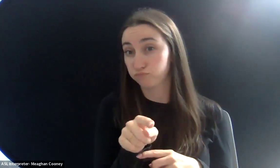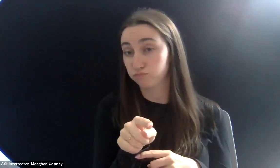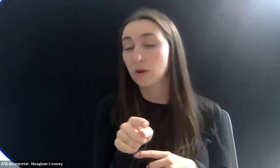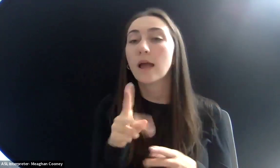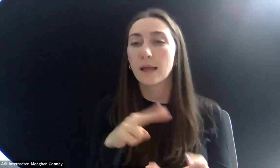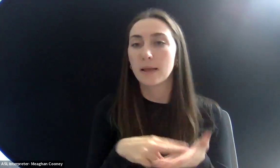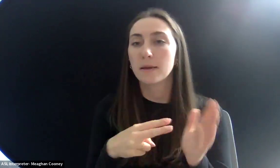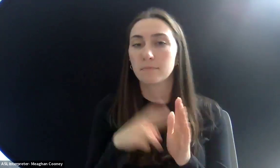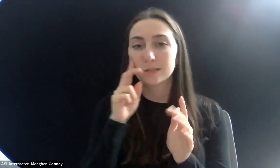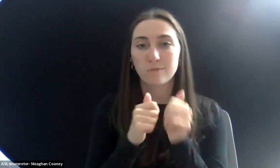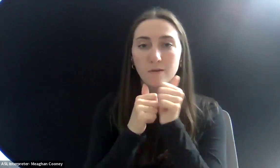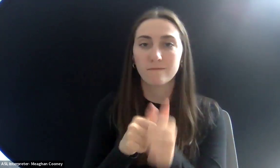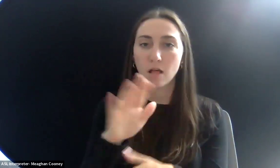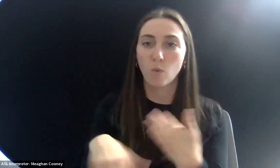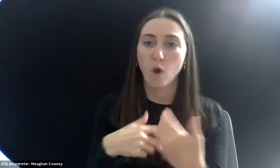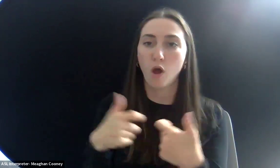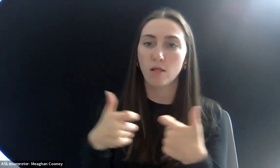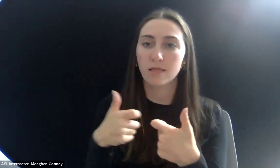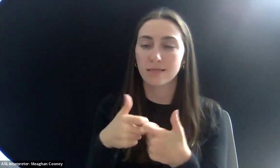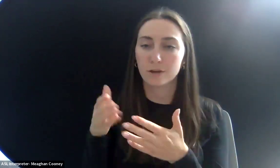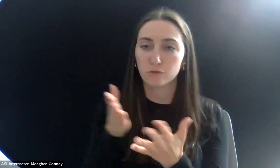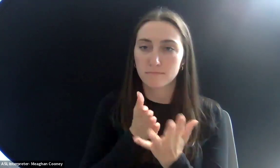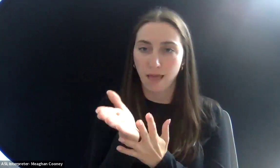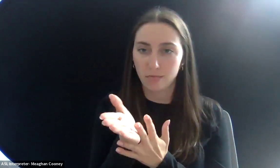opt out is to follow the all electric pathway, the